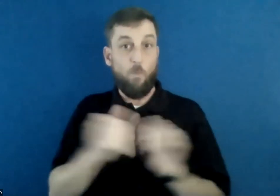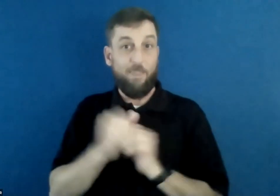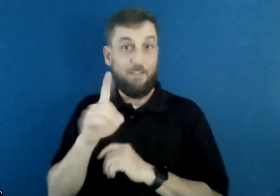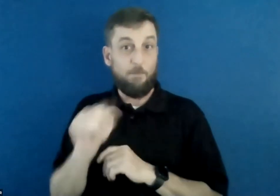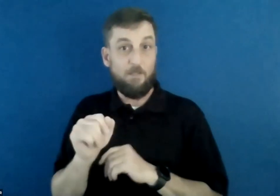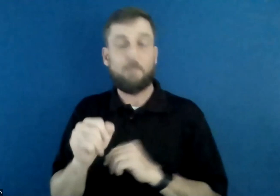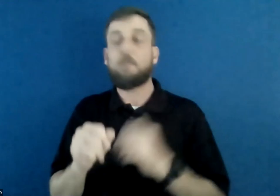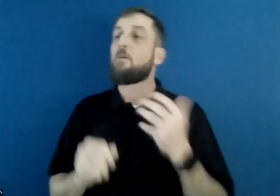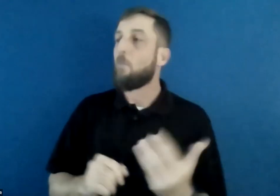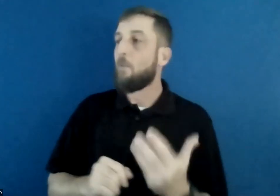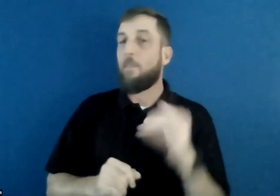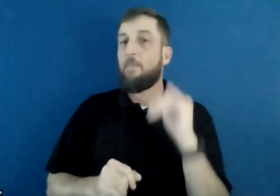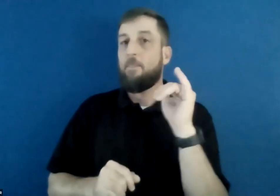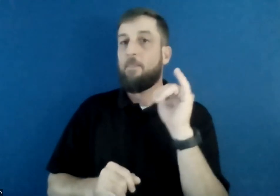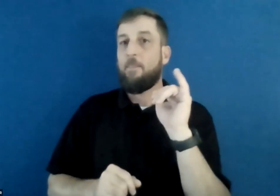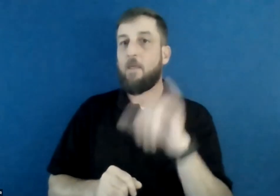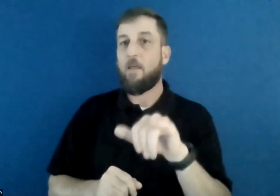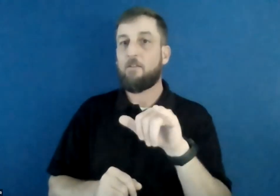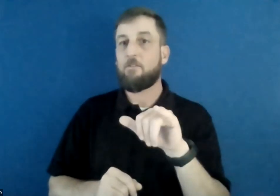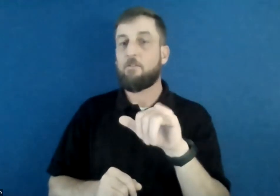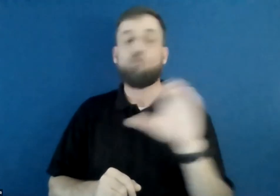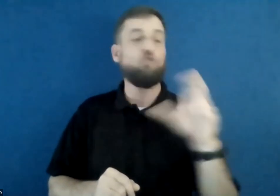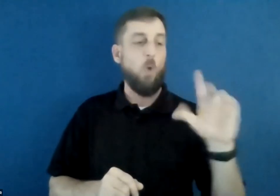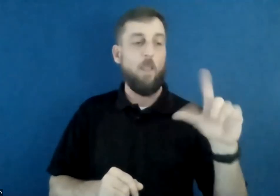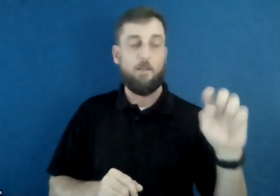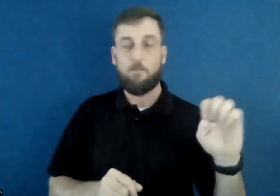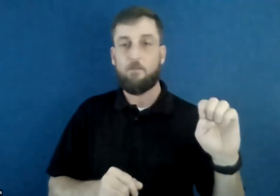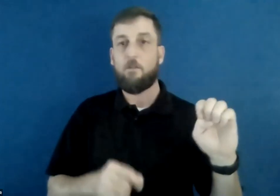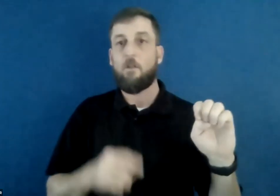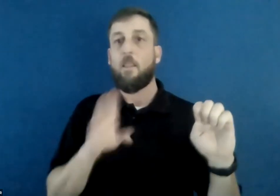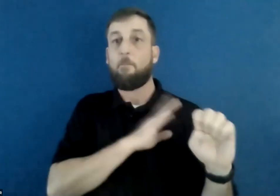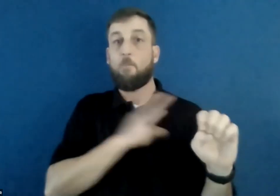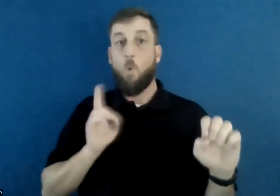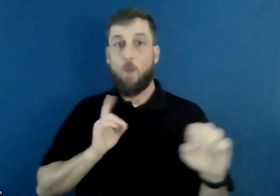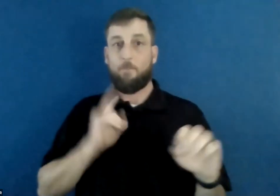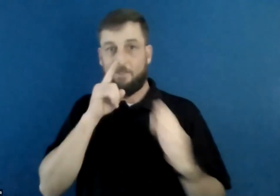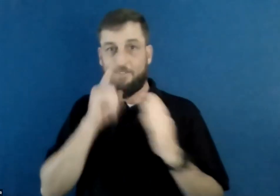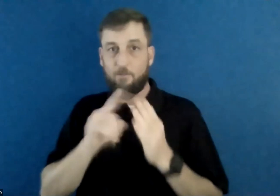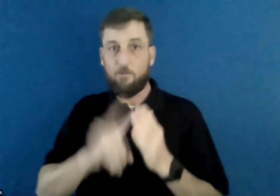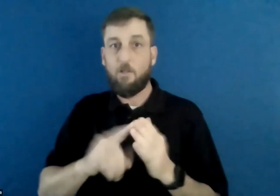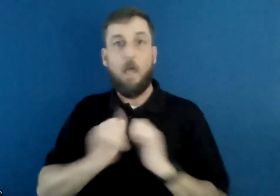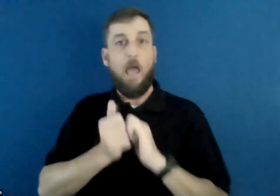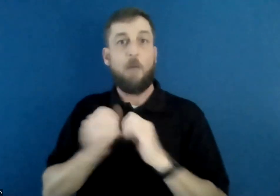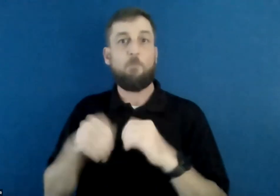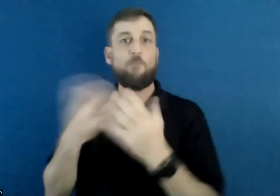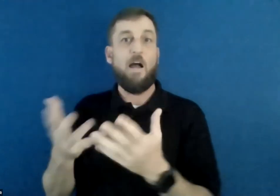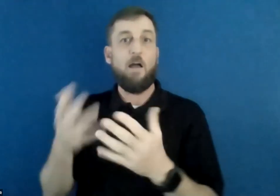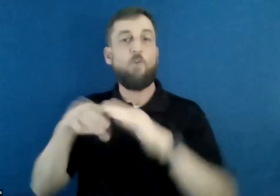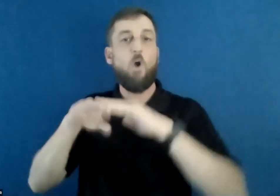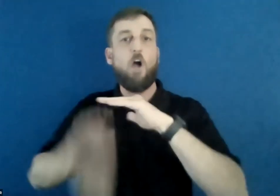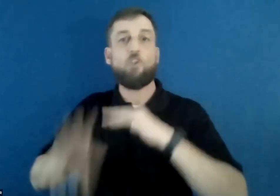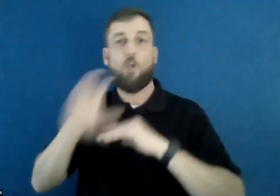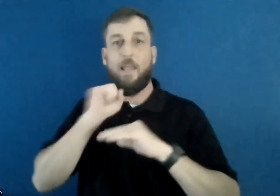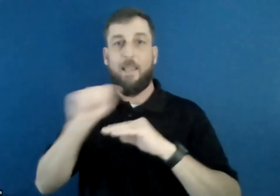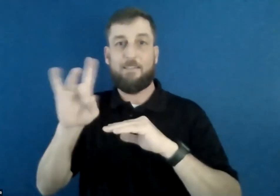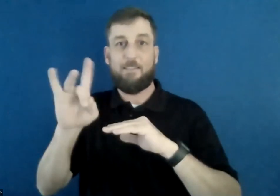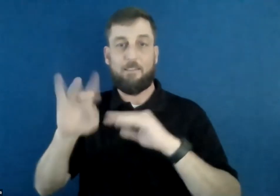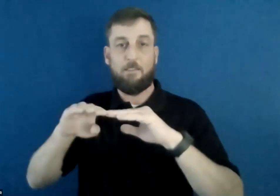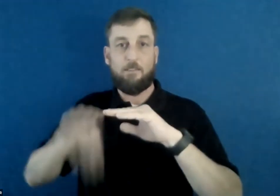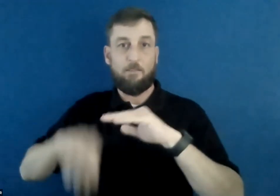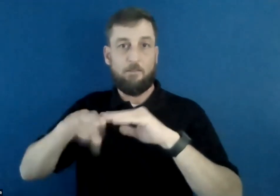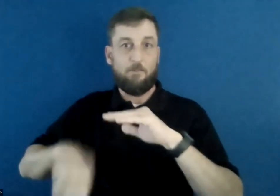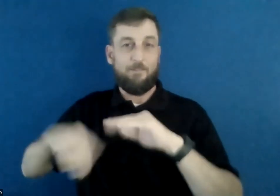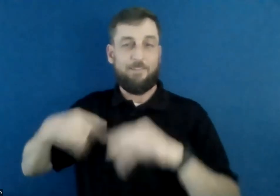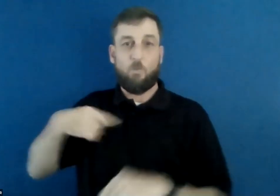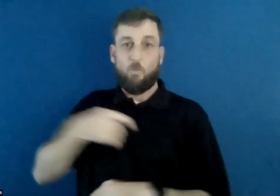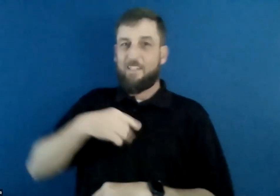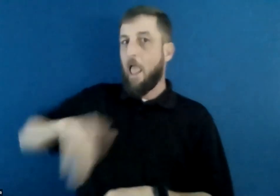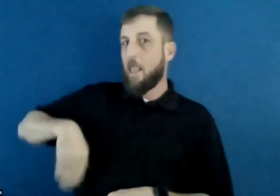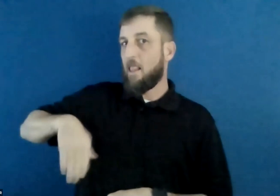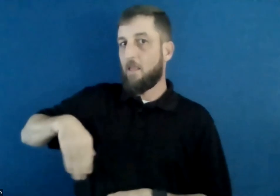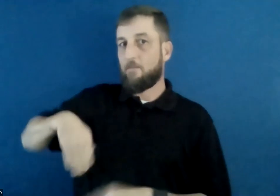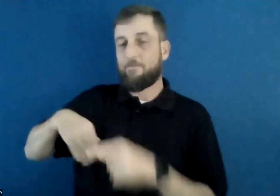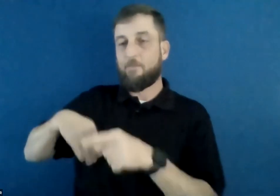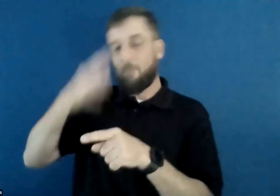So that's something that the board of the Center for hope has been looking into is providing services for individuals under the age of 18, we were not there just yet because we just opened this facility.